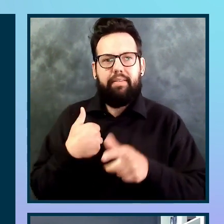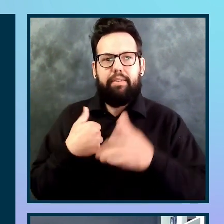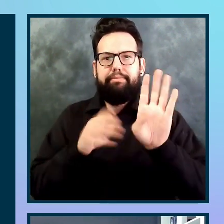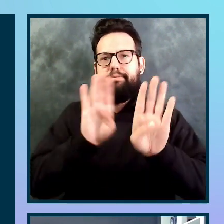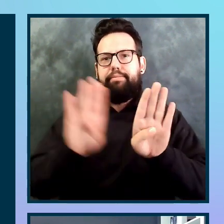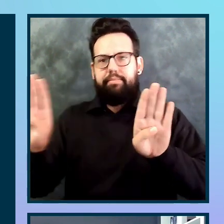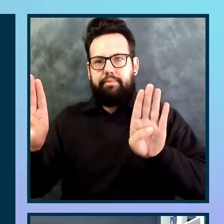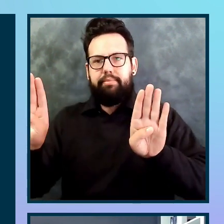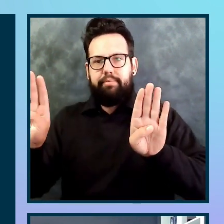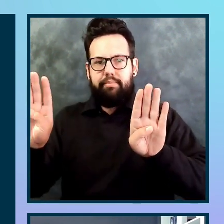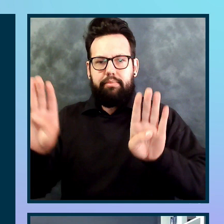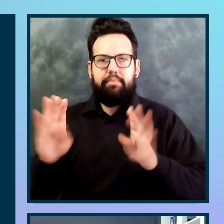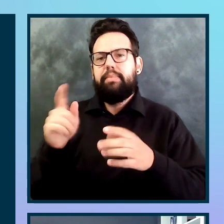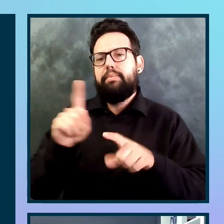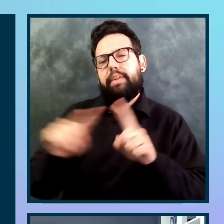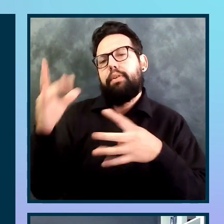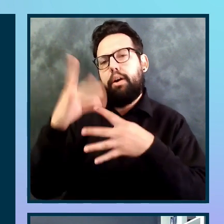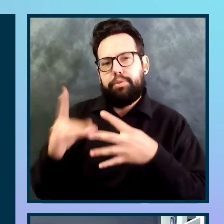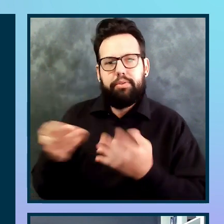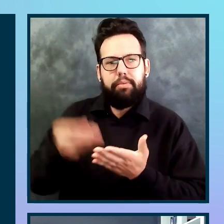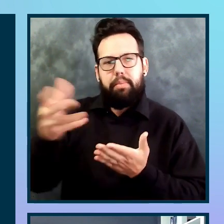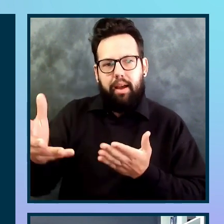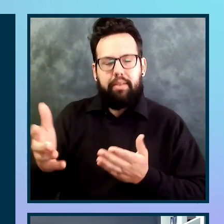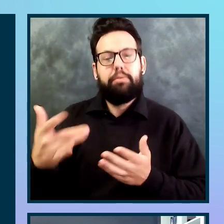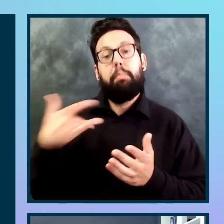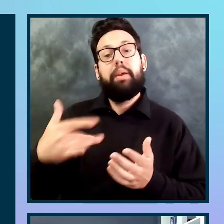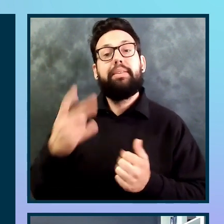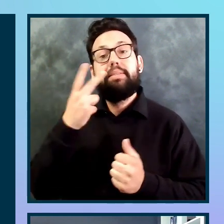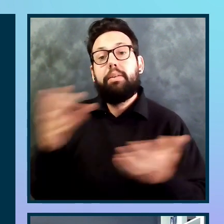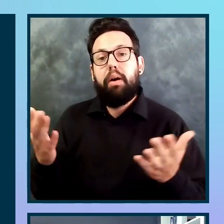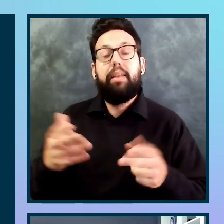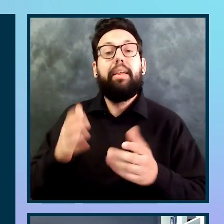only, there is an image square, the name and the add to cart.